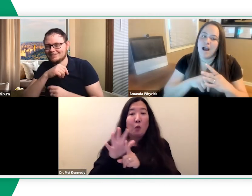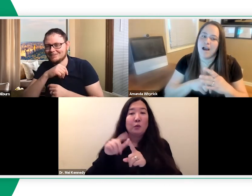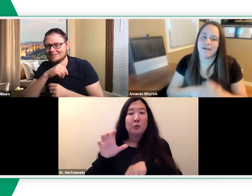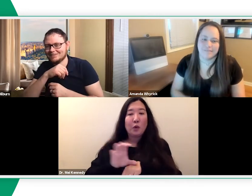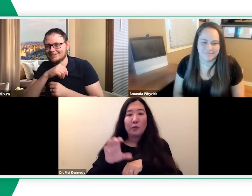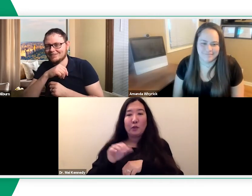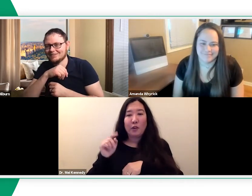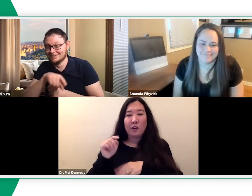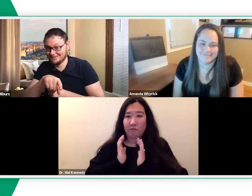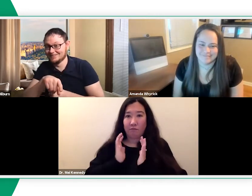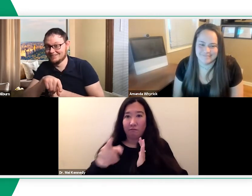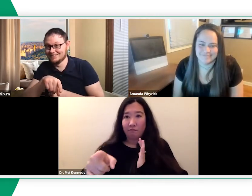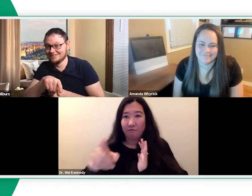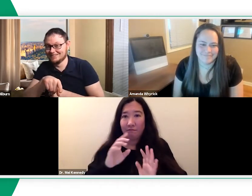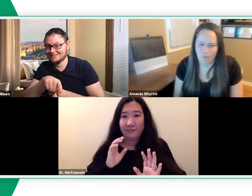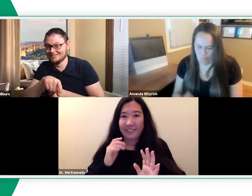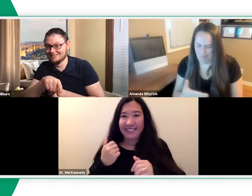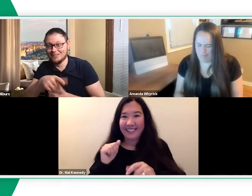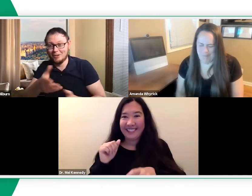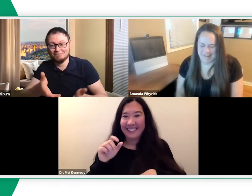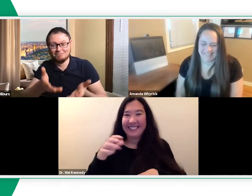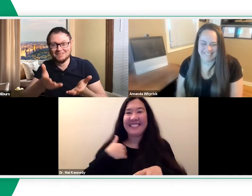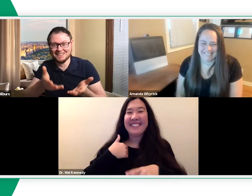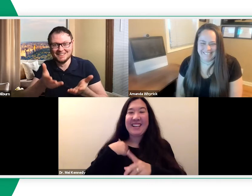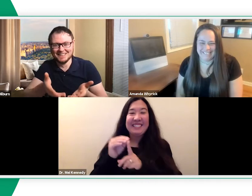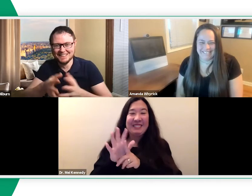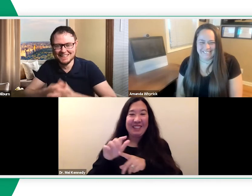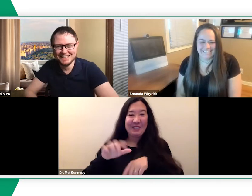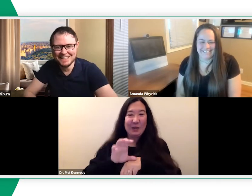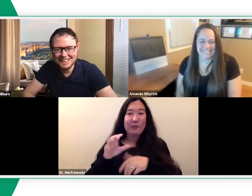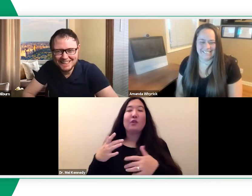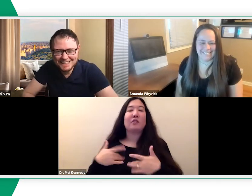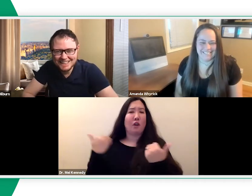when you got started? >>DR. MEI KENNEDY: Well, I was exposed – oh,